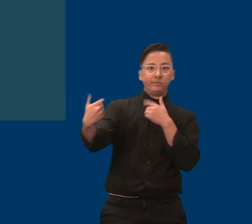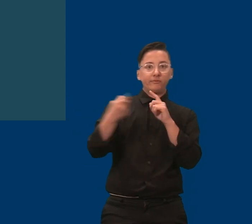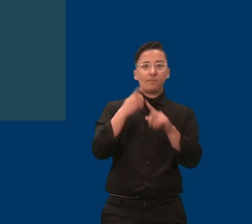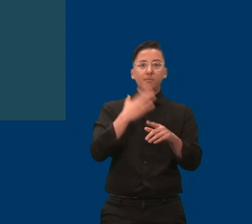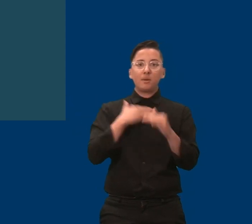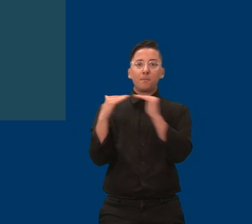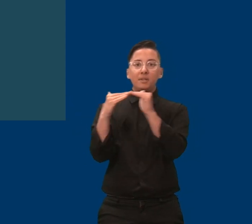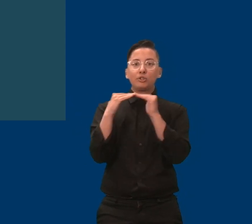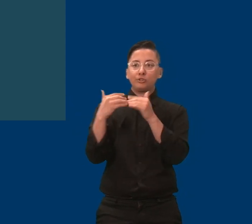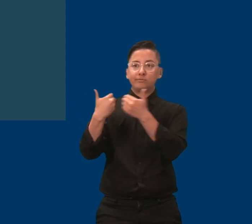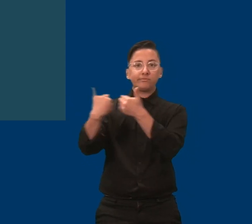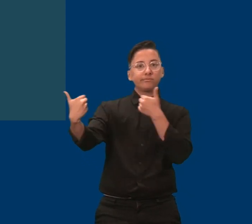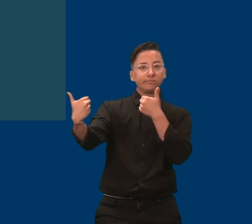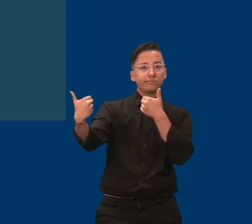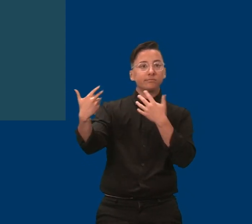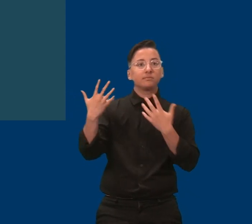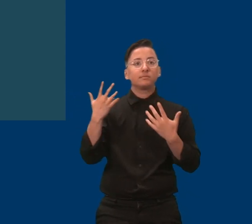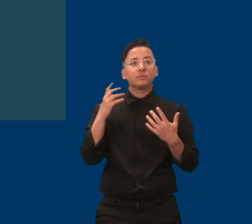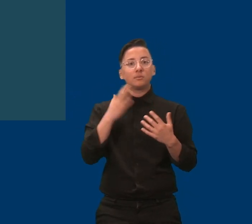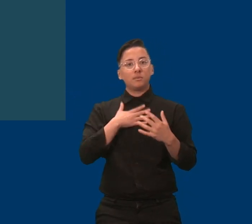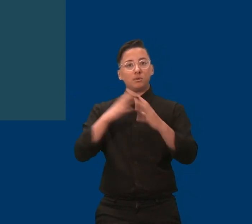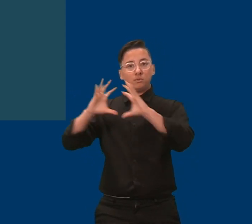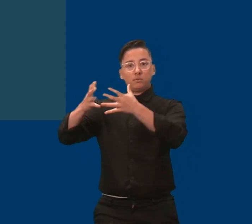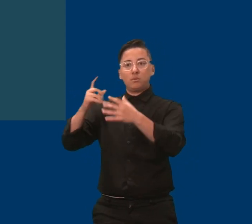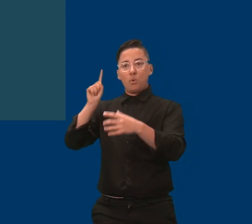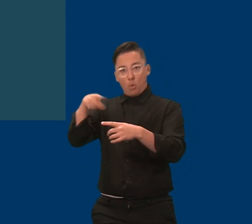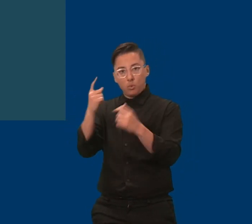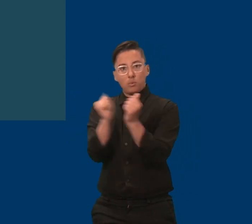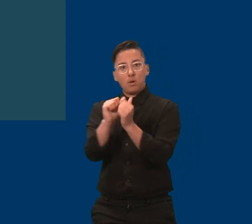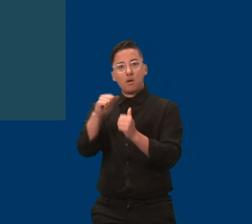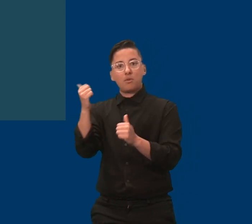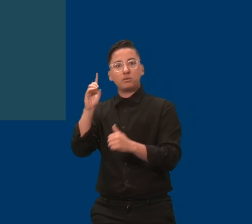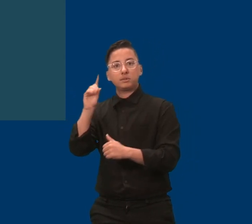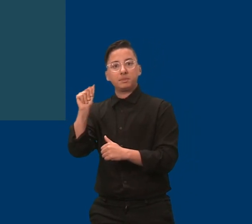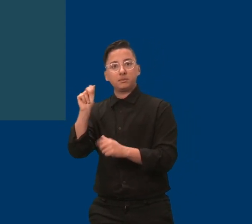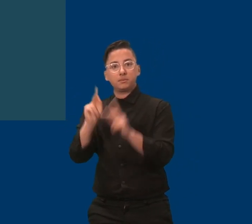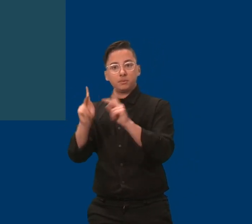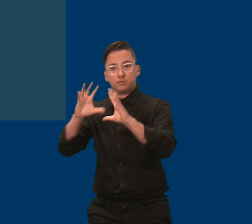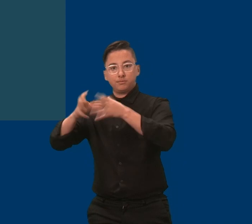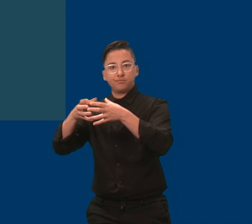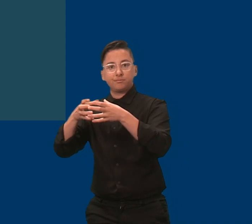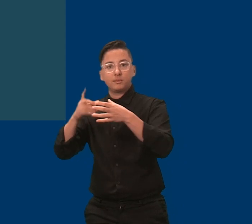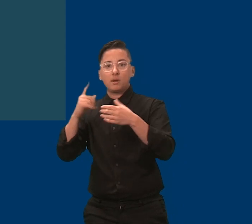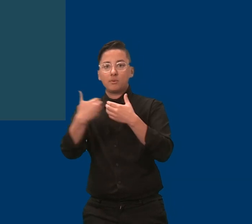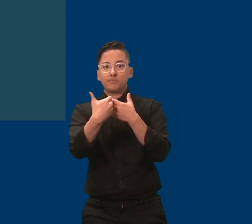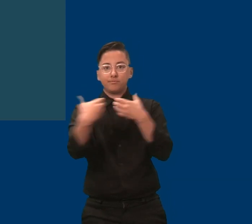with disabilities. I love to learn.